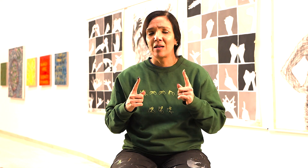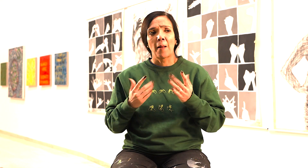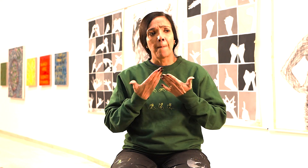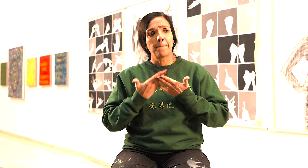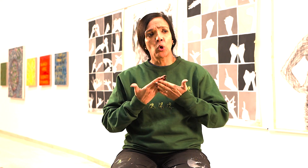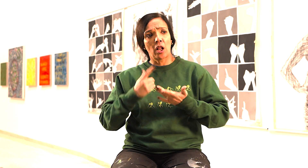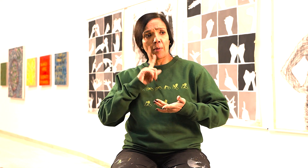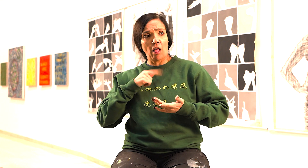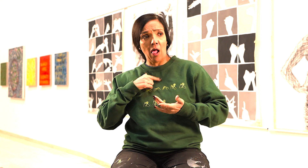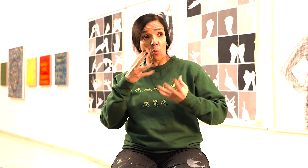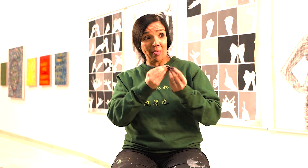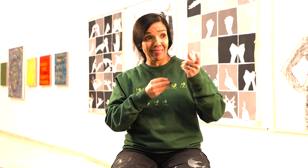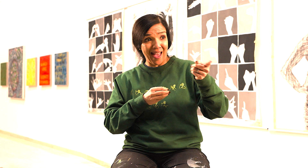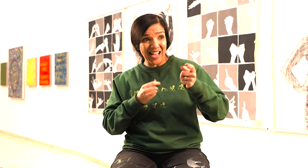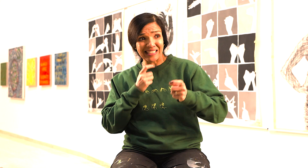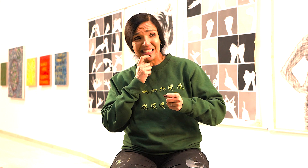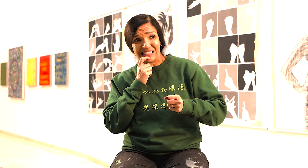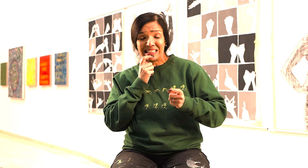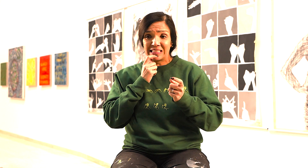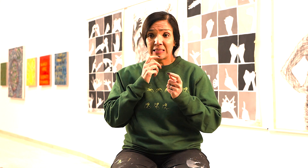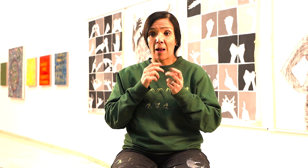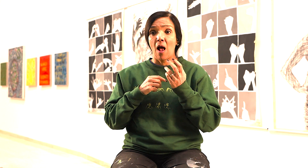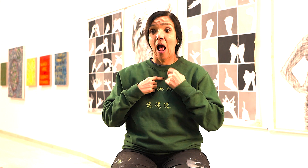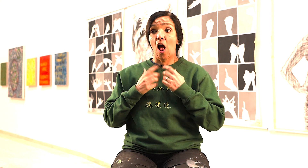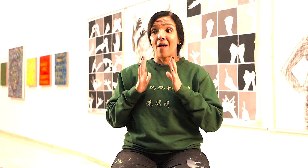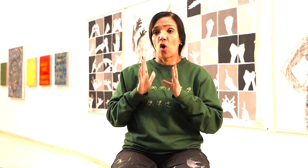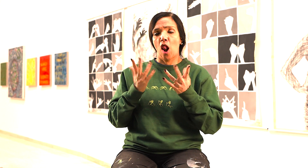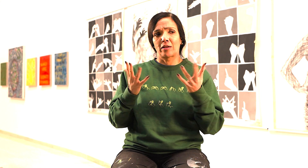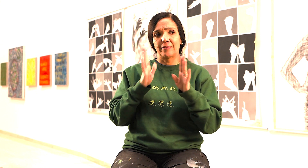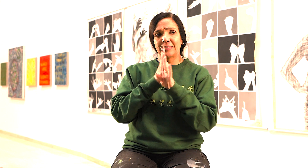to them and their culture, being Muslim-- and they wondered whether I ought to be